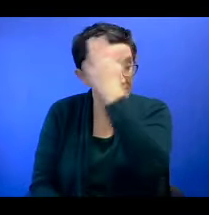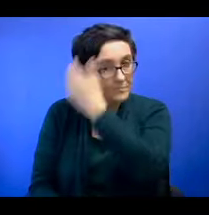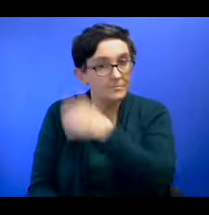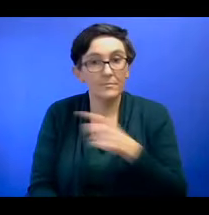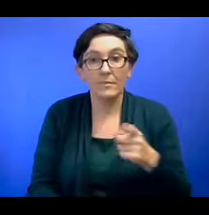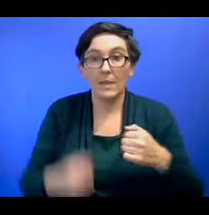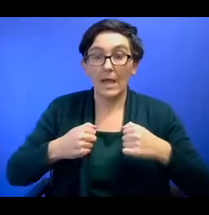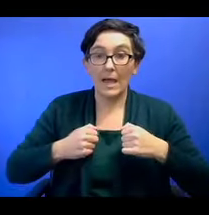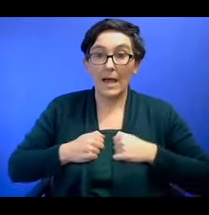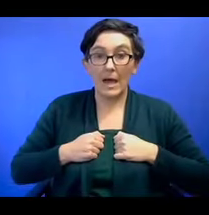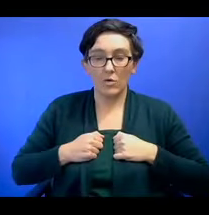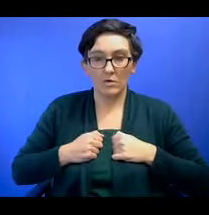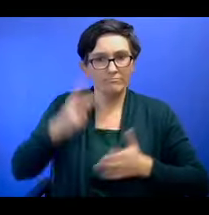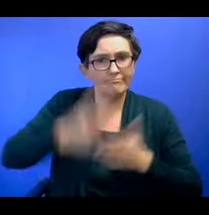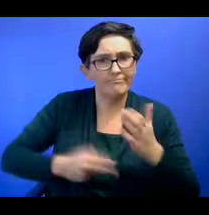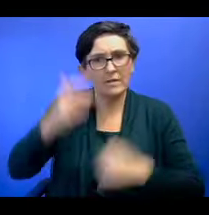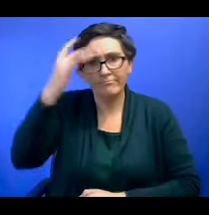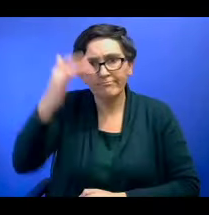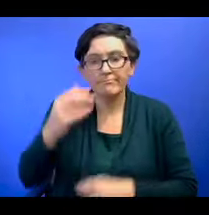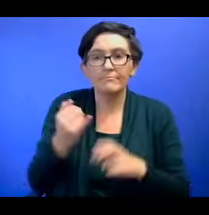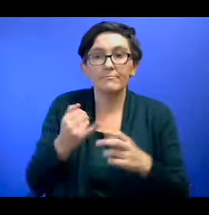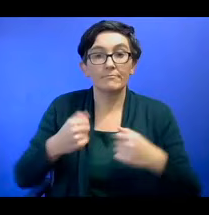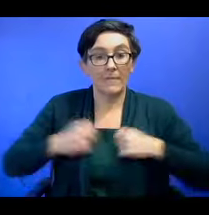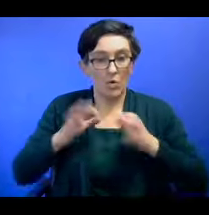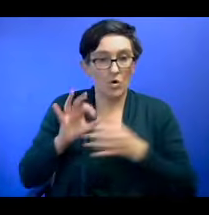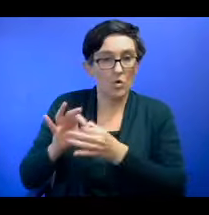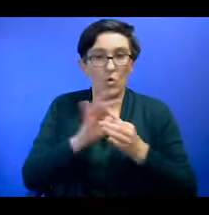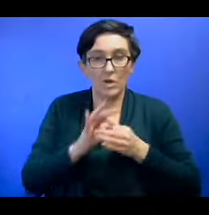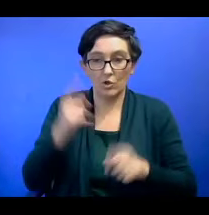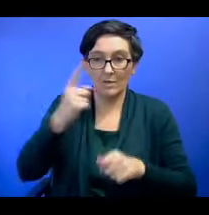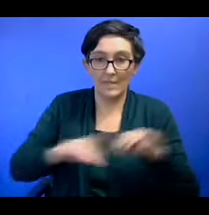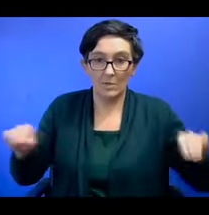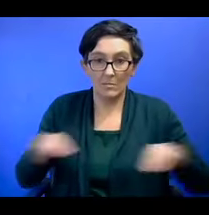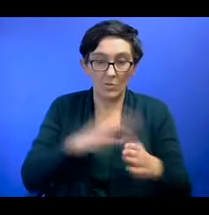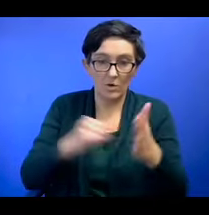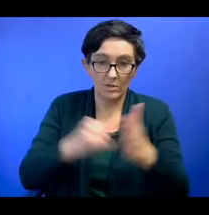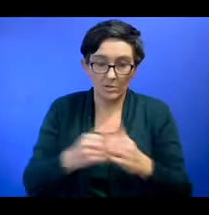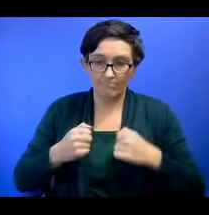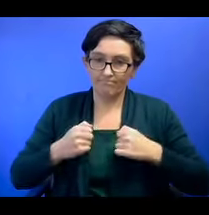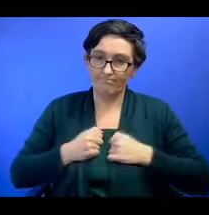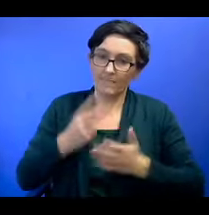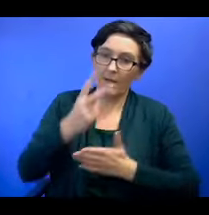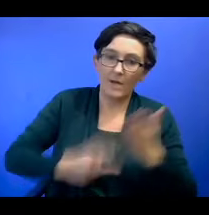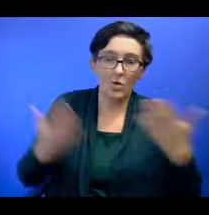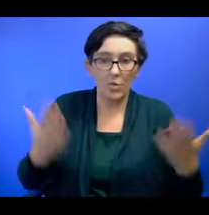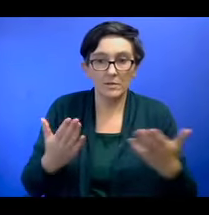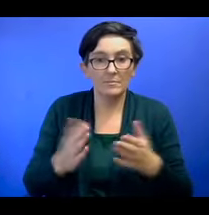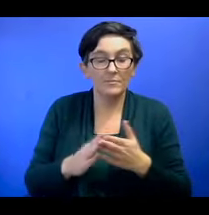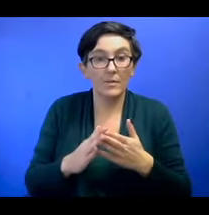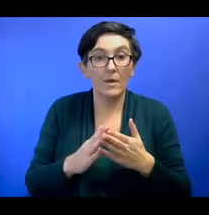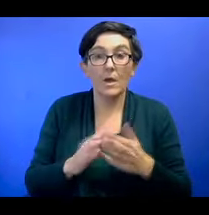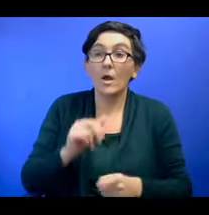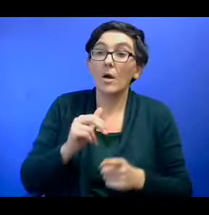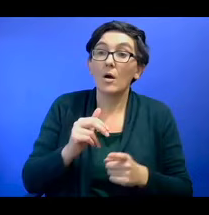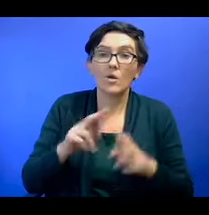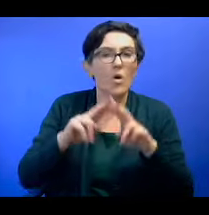The core philosophy of the Coalition of Disabled People's Organizations is the mantra, now universally recognized: